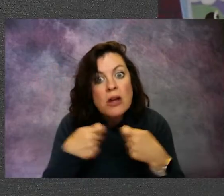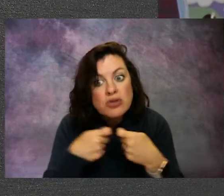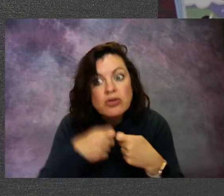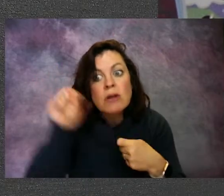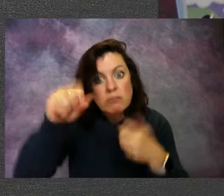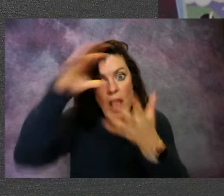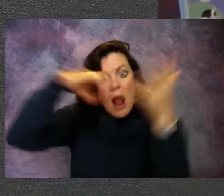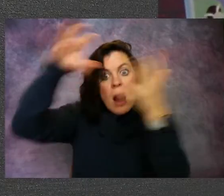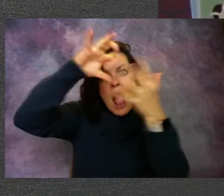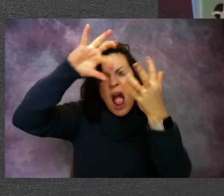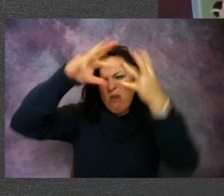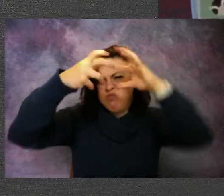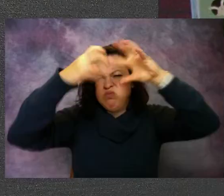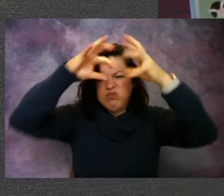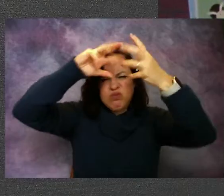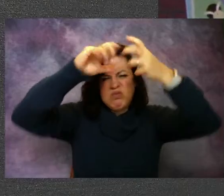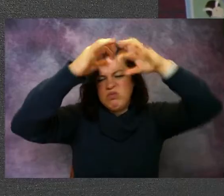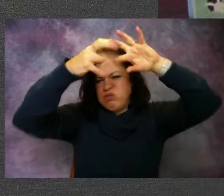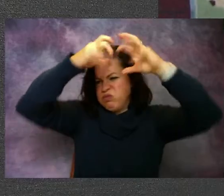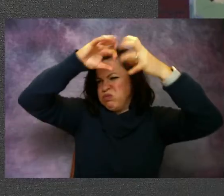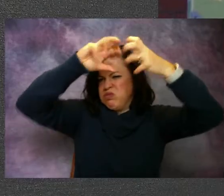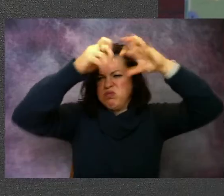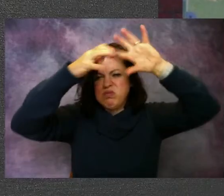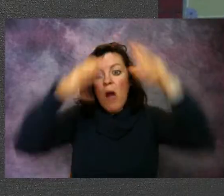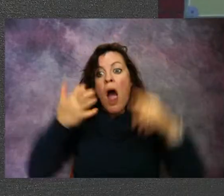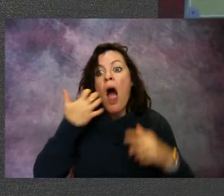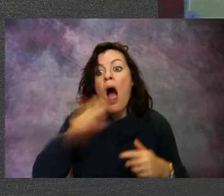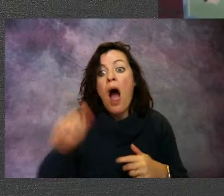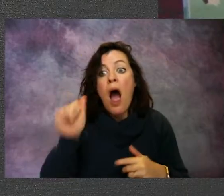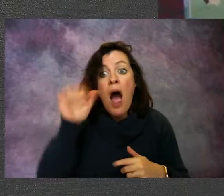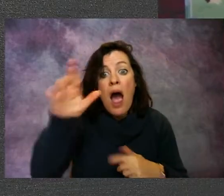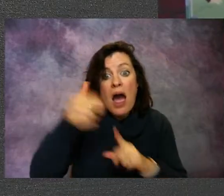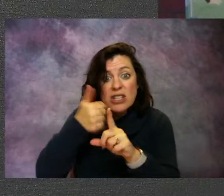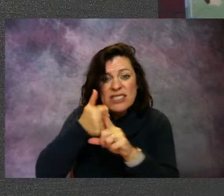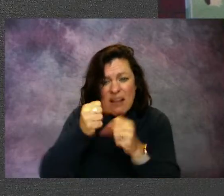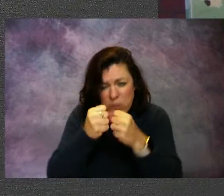They are hot and make the air expand or get bigger.